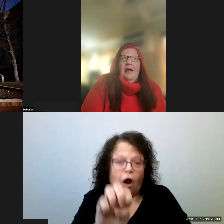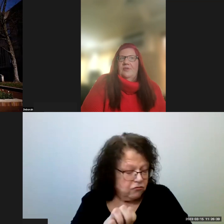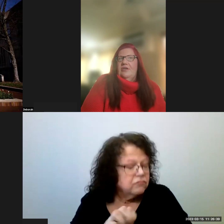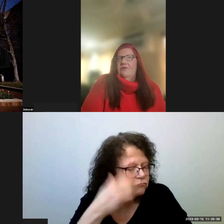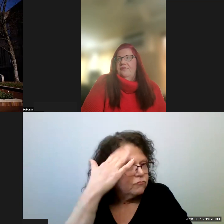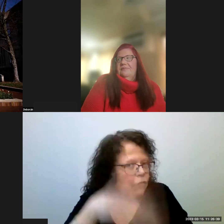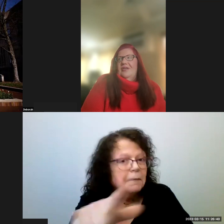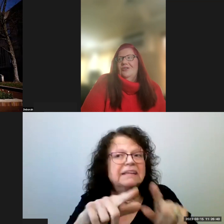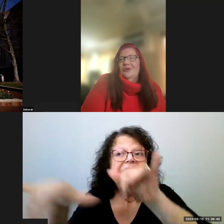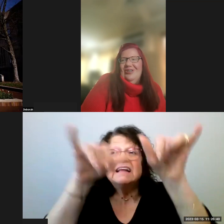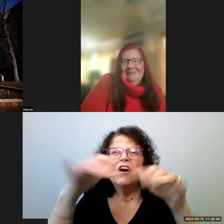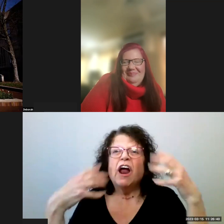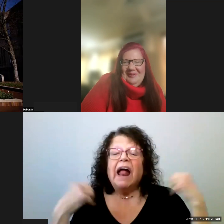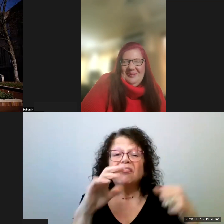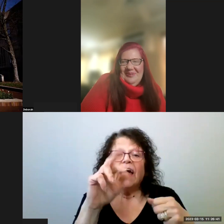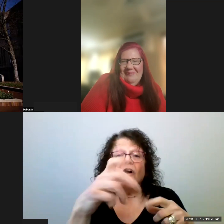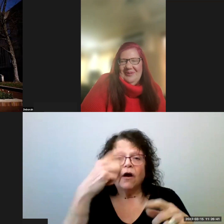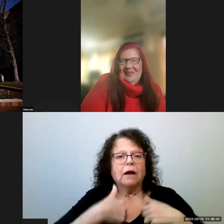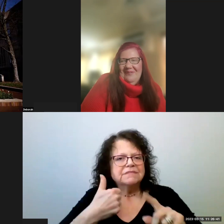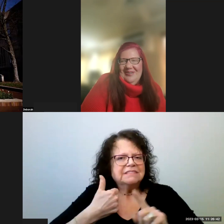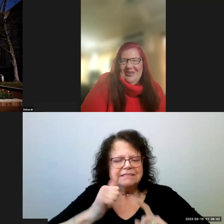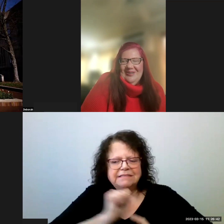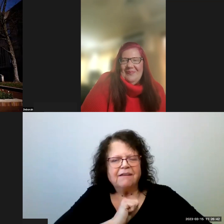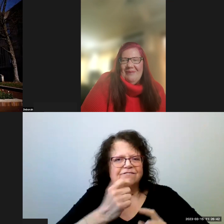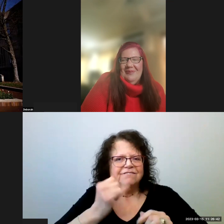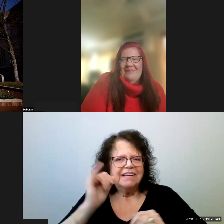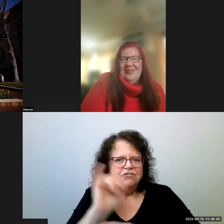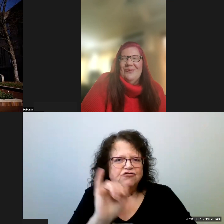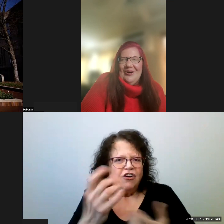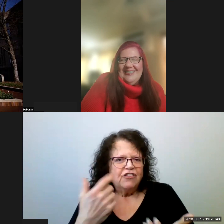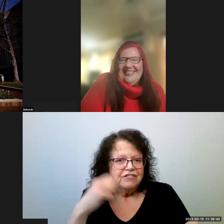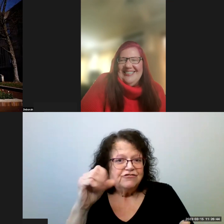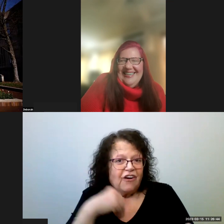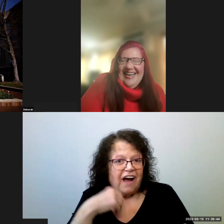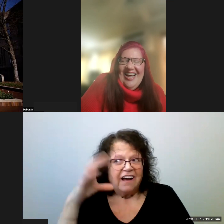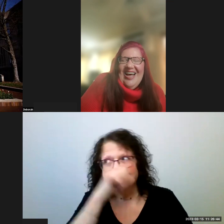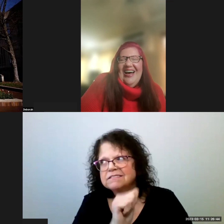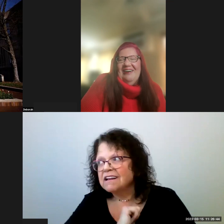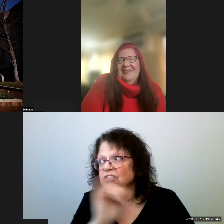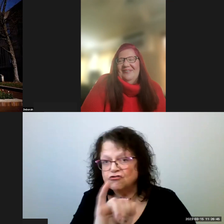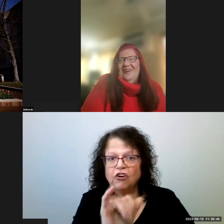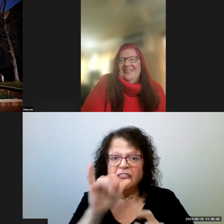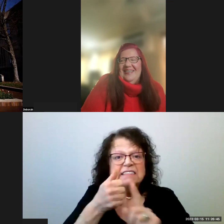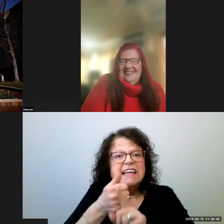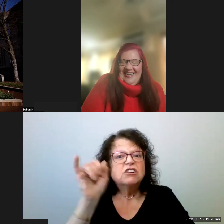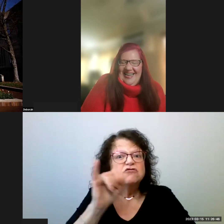I'm self-insured. Some of the self-insured are probably about the worst as far as taking